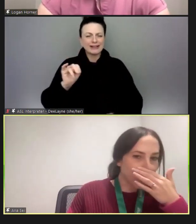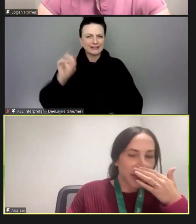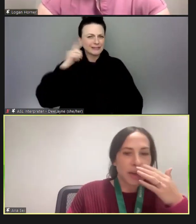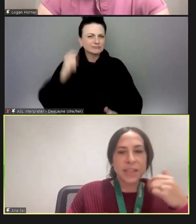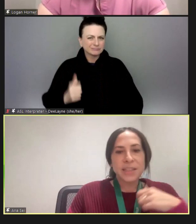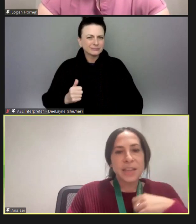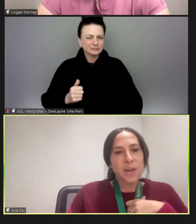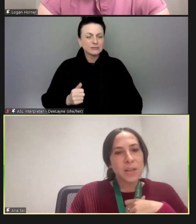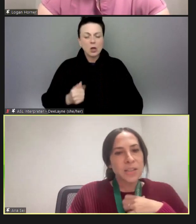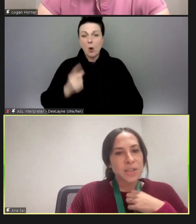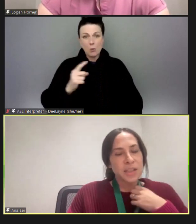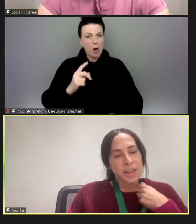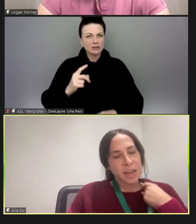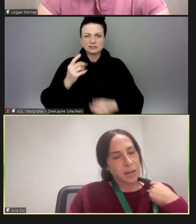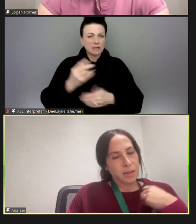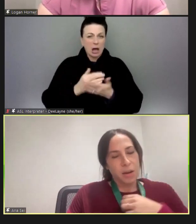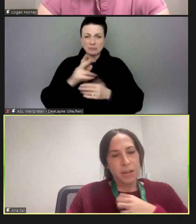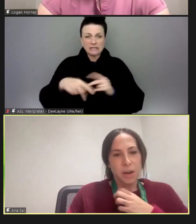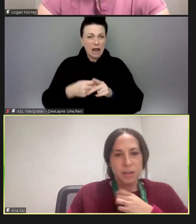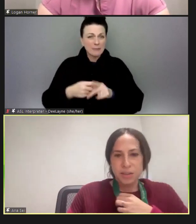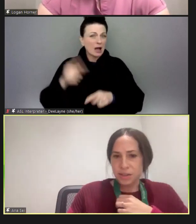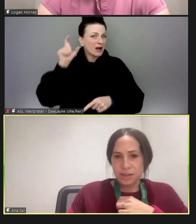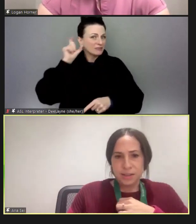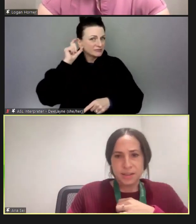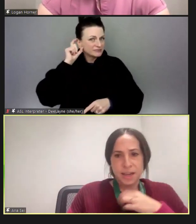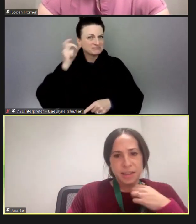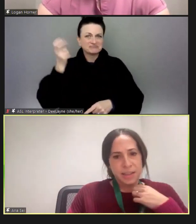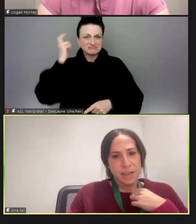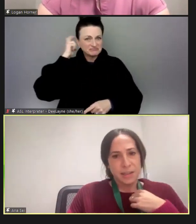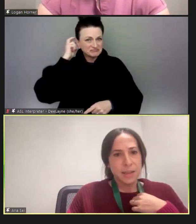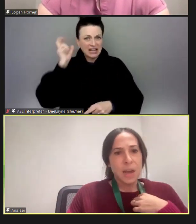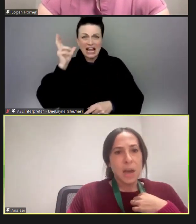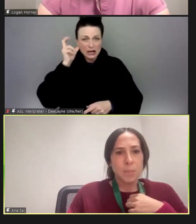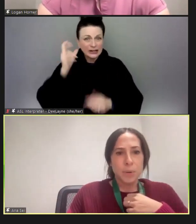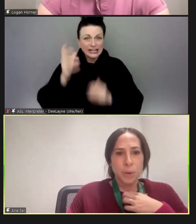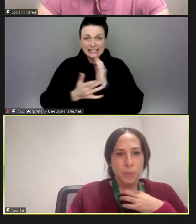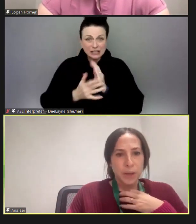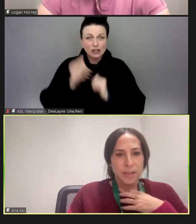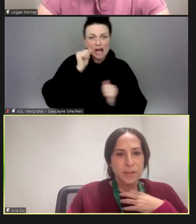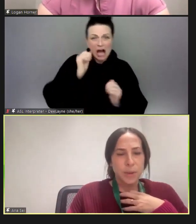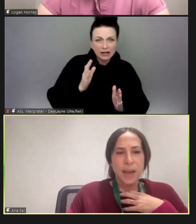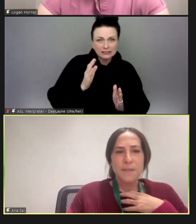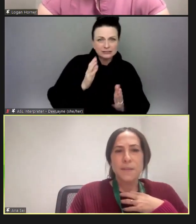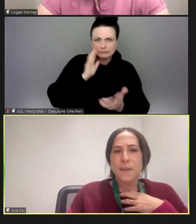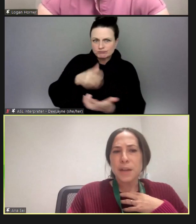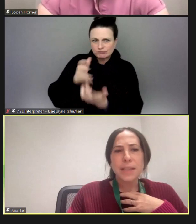hearing technology that the audiologist